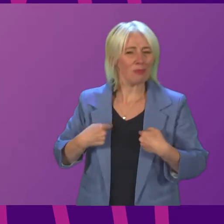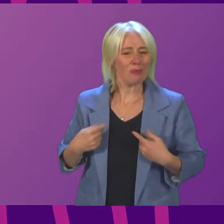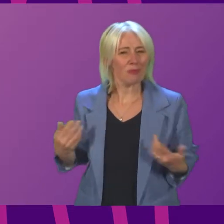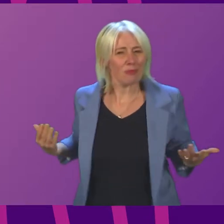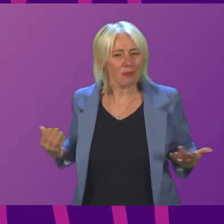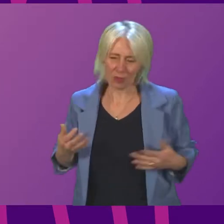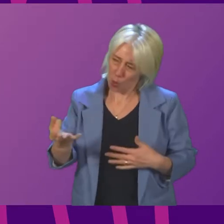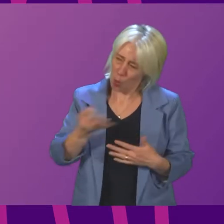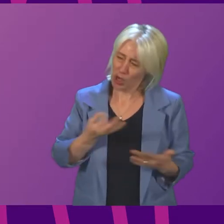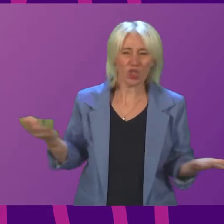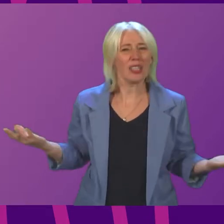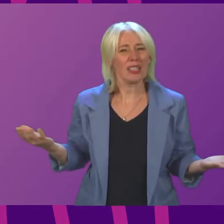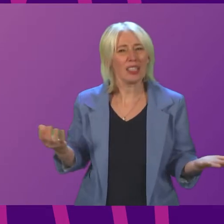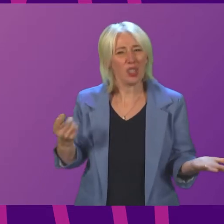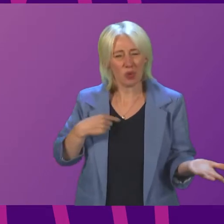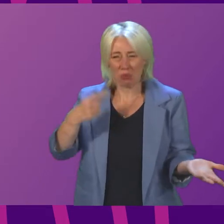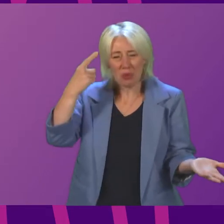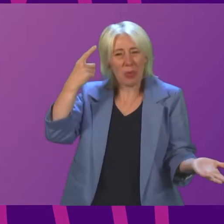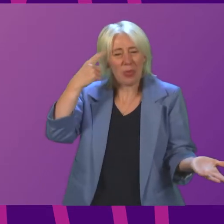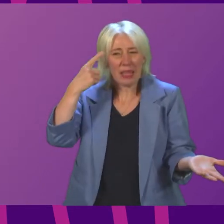question. To suggest that the Government is